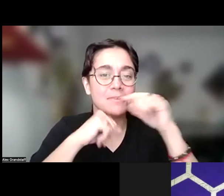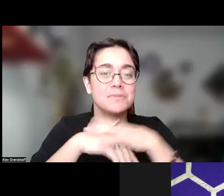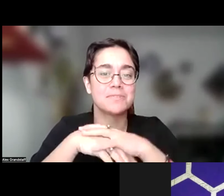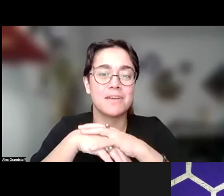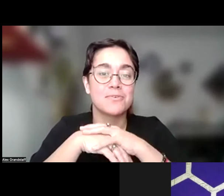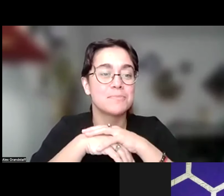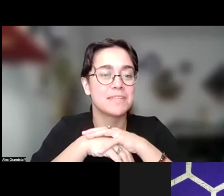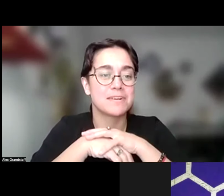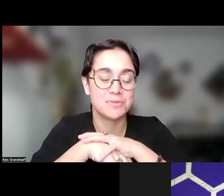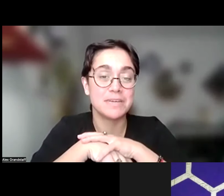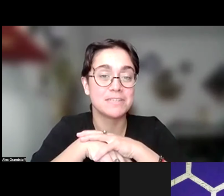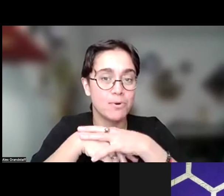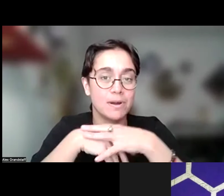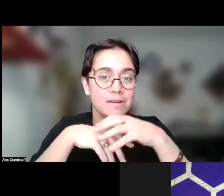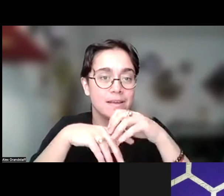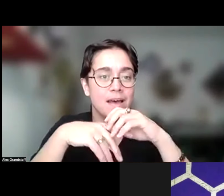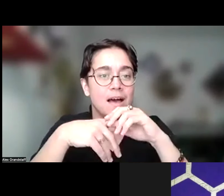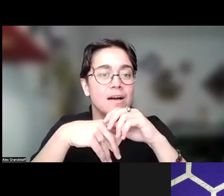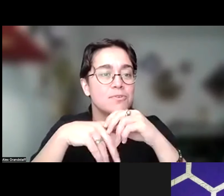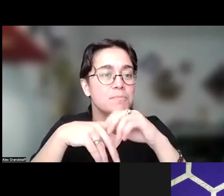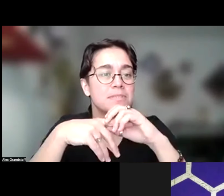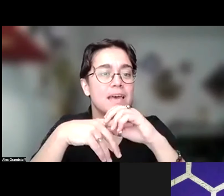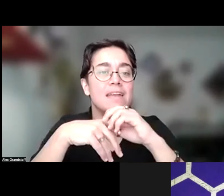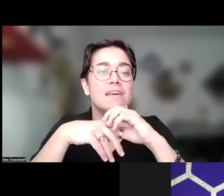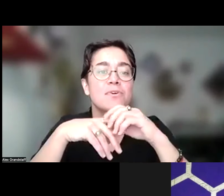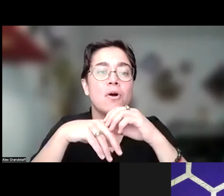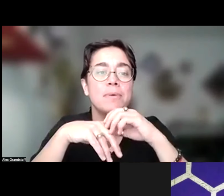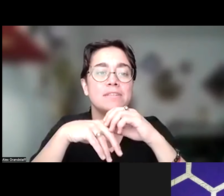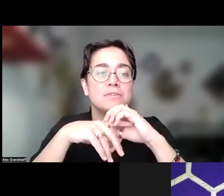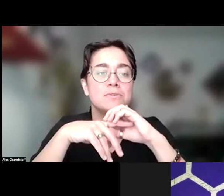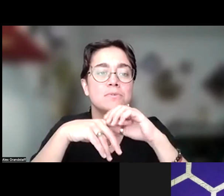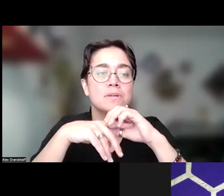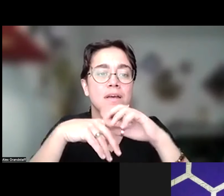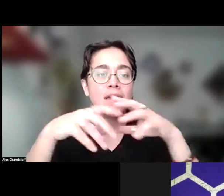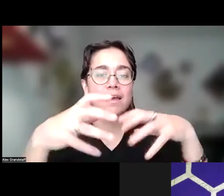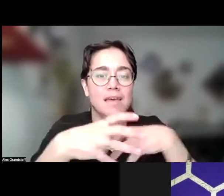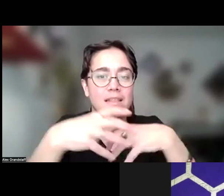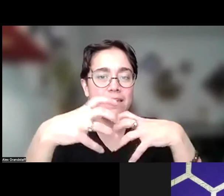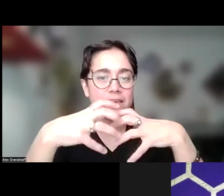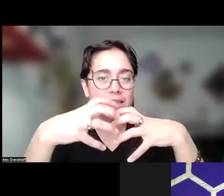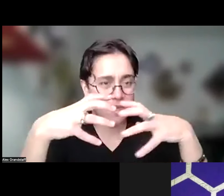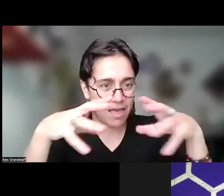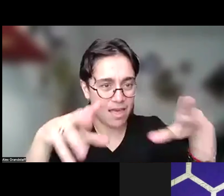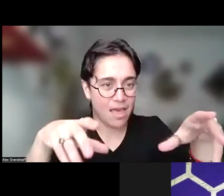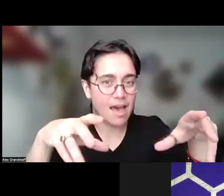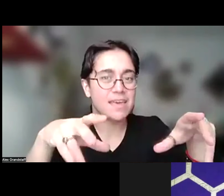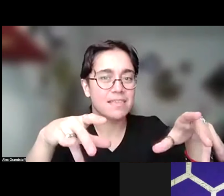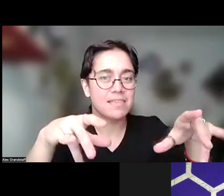I will reach out to you actually. Our affiliate network includes other groups doing support groups.